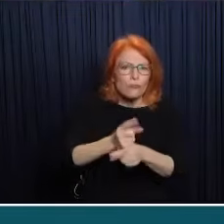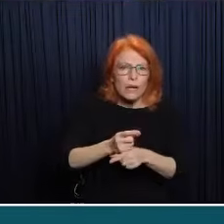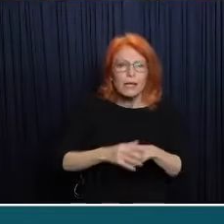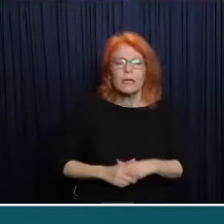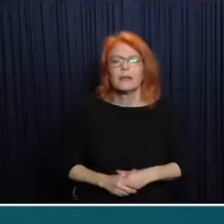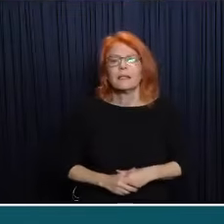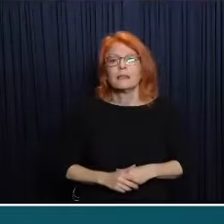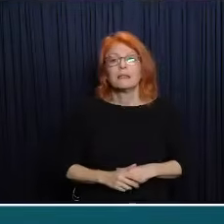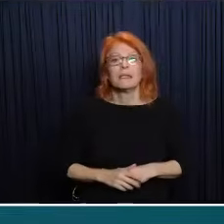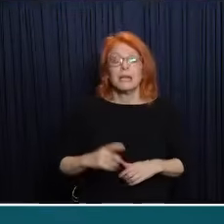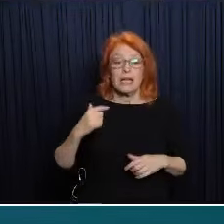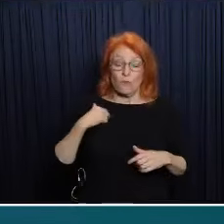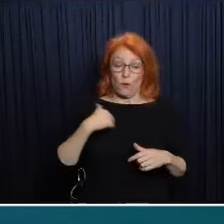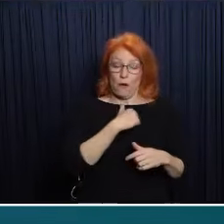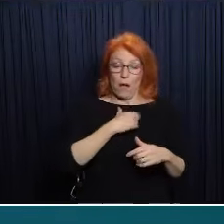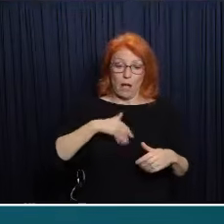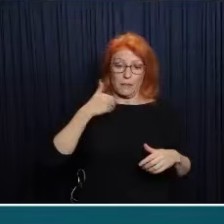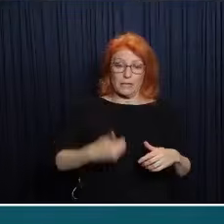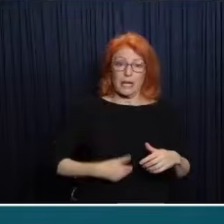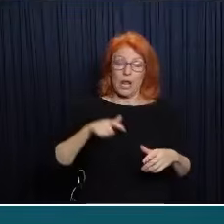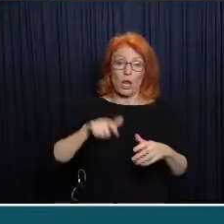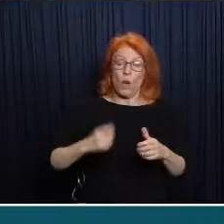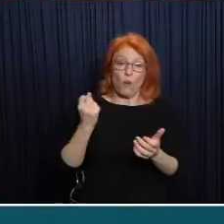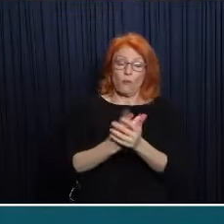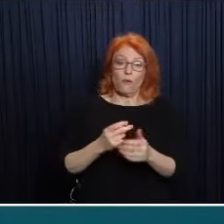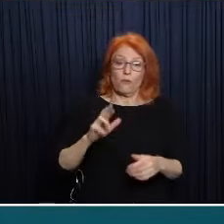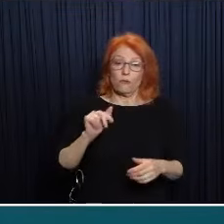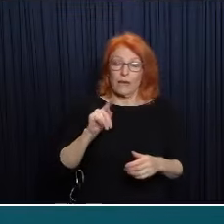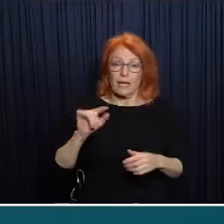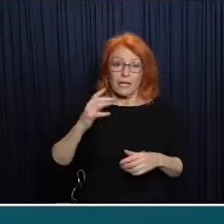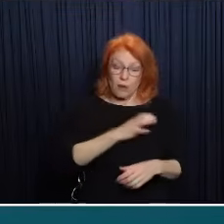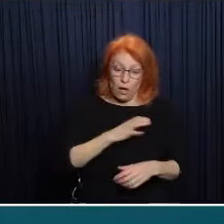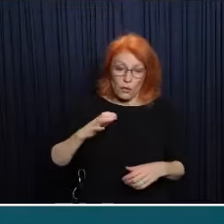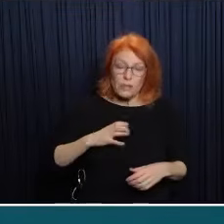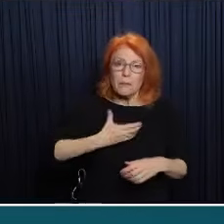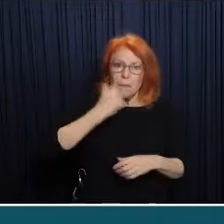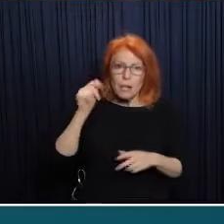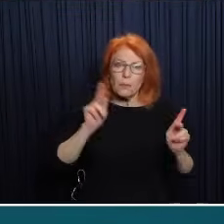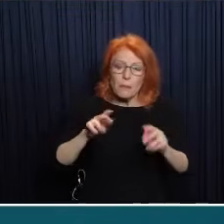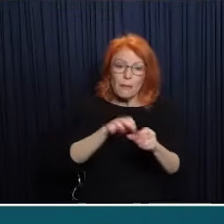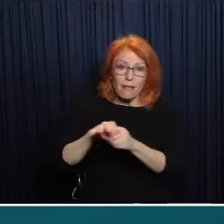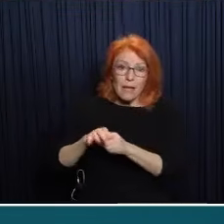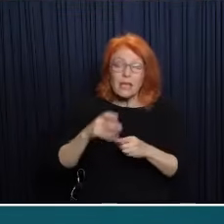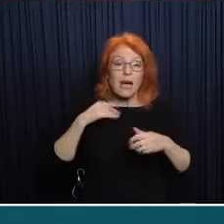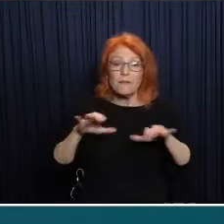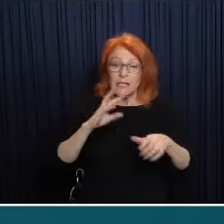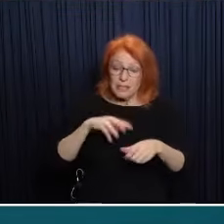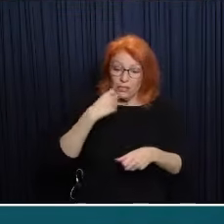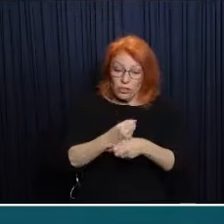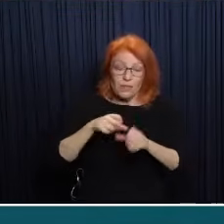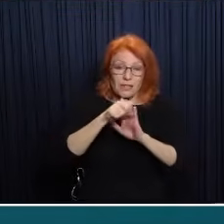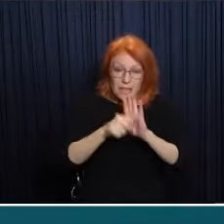MERIT AND SERVE THE CONSTITUENTS